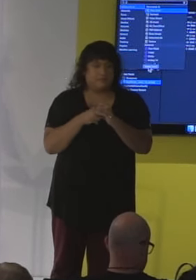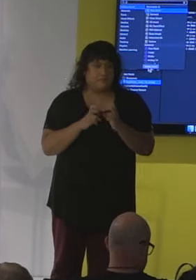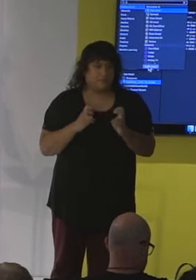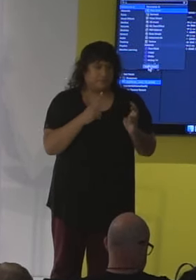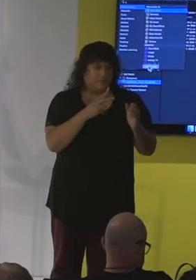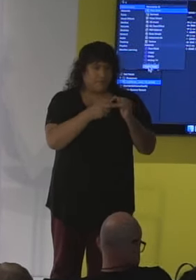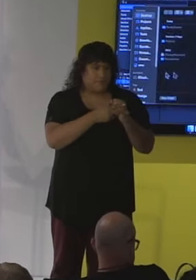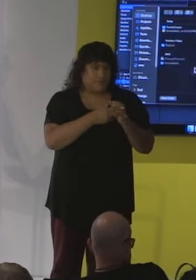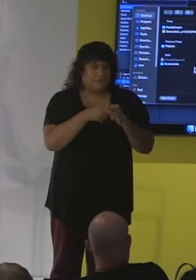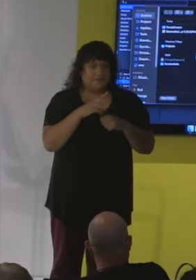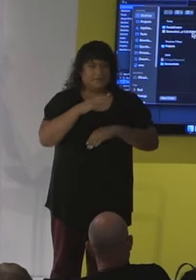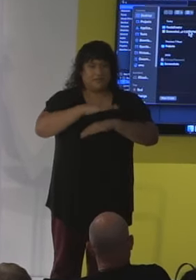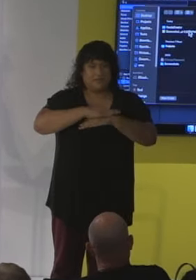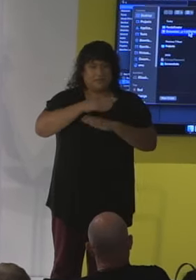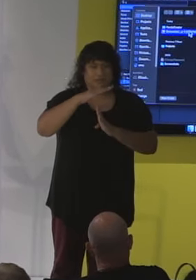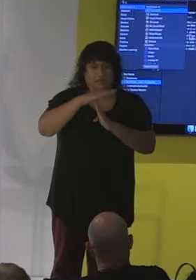Let's import this asset.